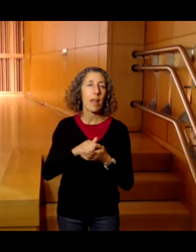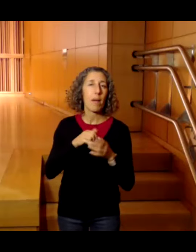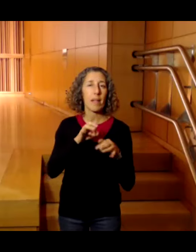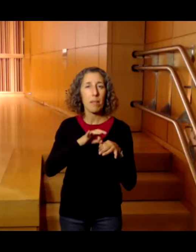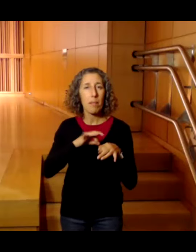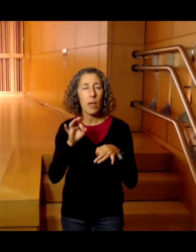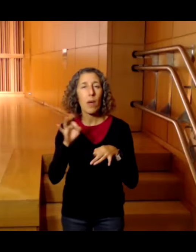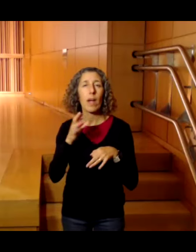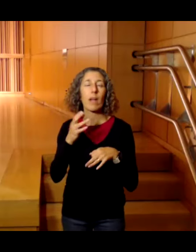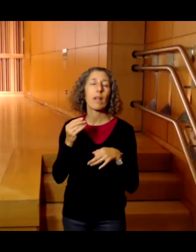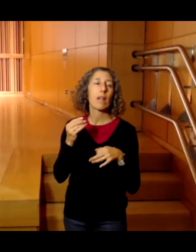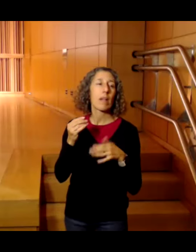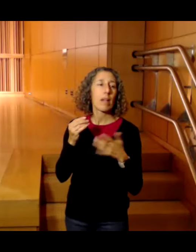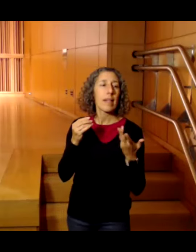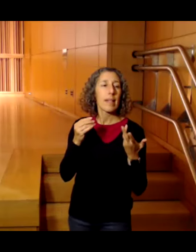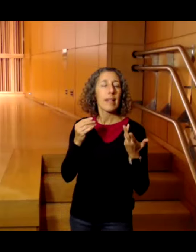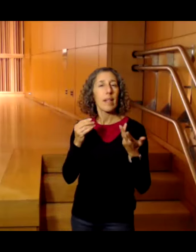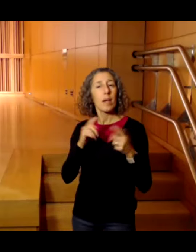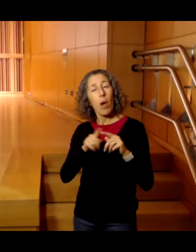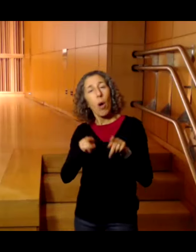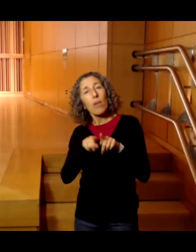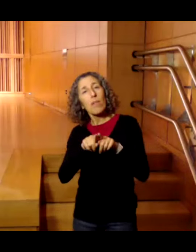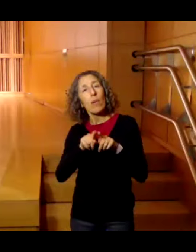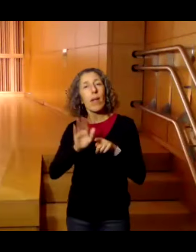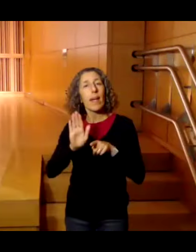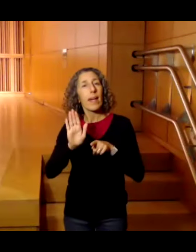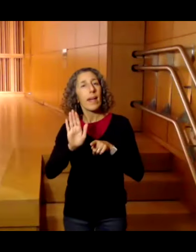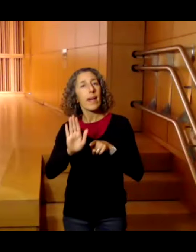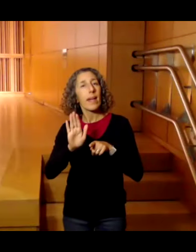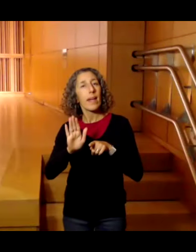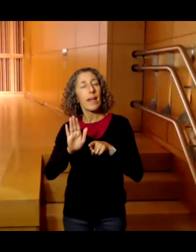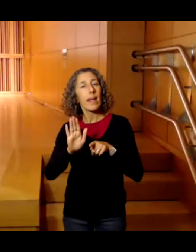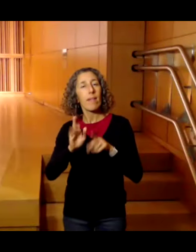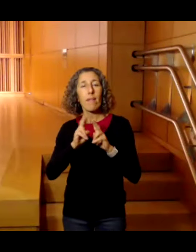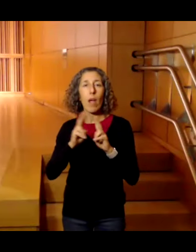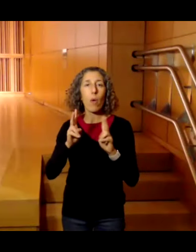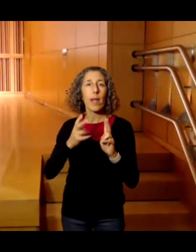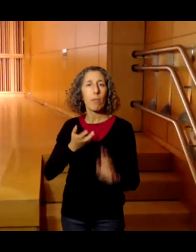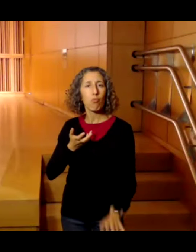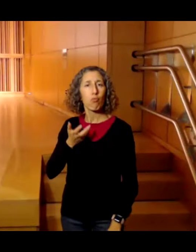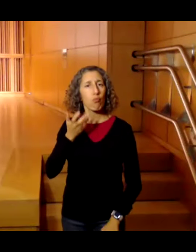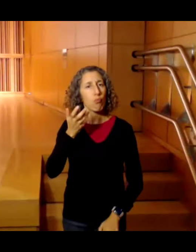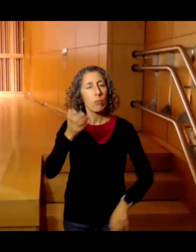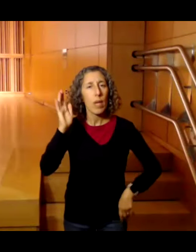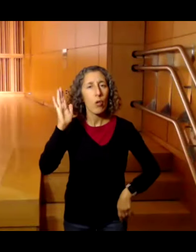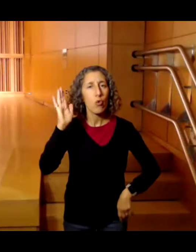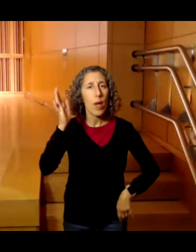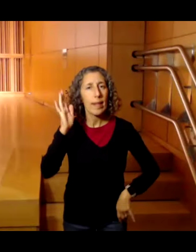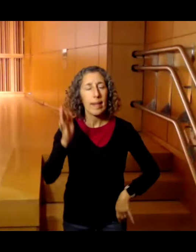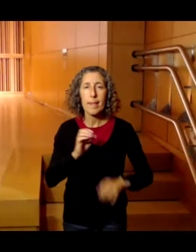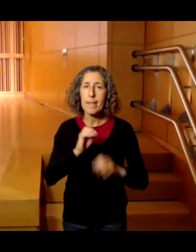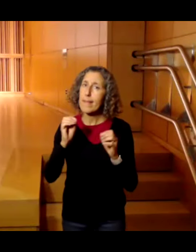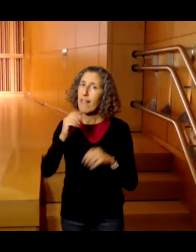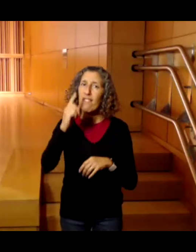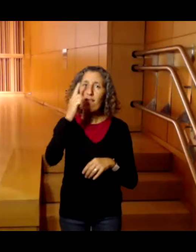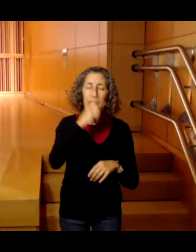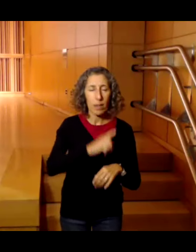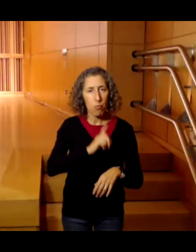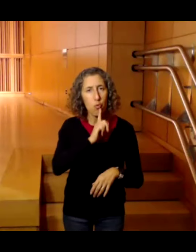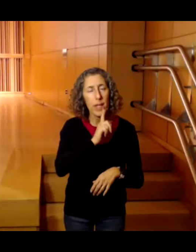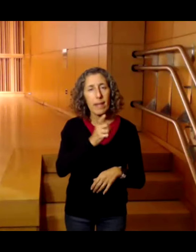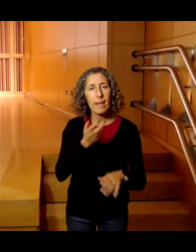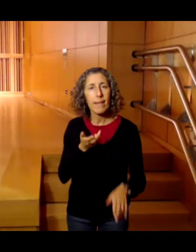Because of his honest, humane address. And because of the fleeting but meaningful gesture, he extended my way.